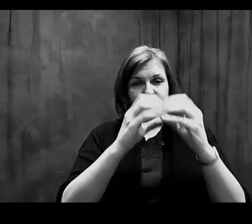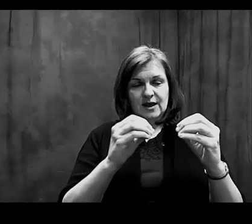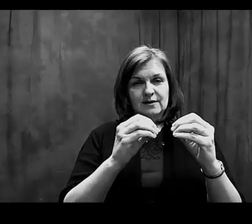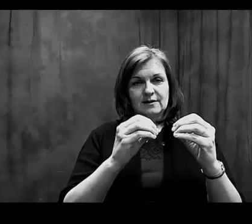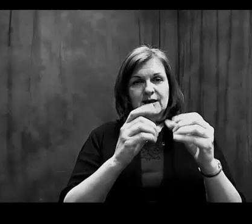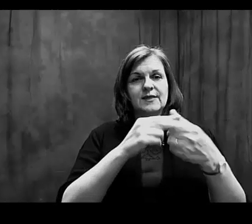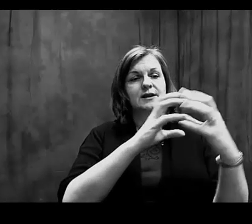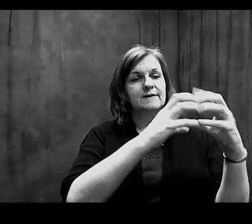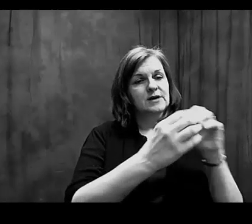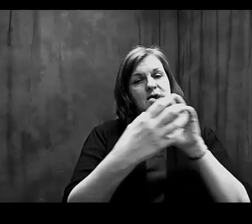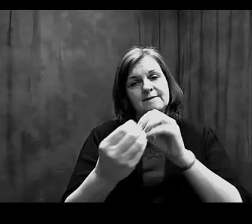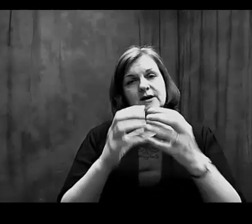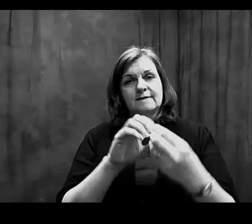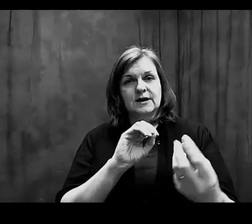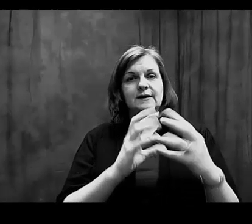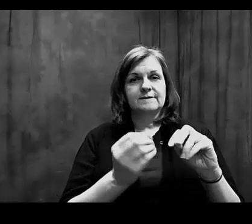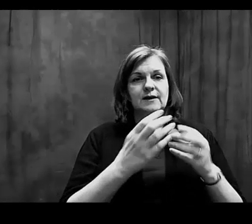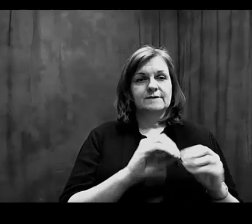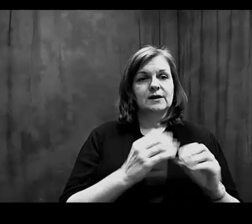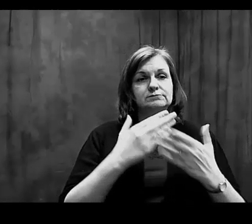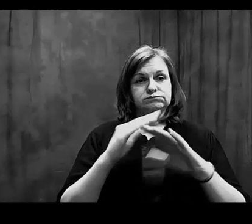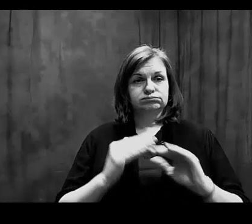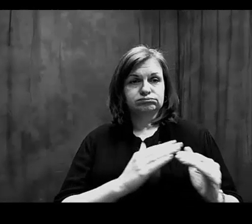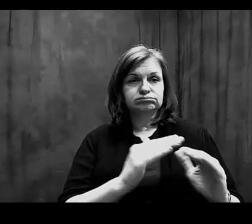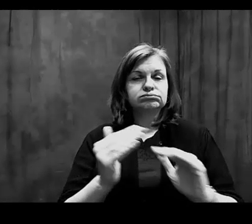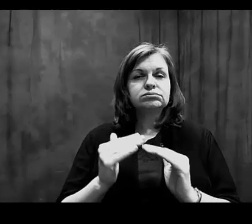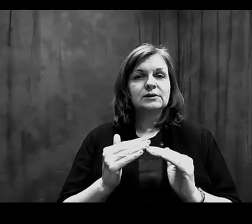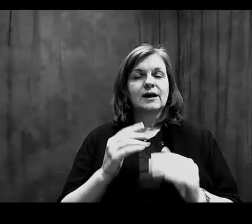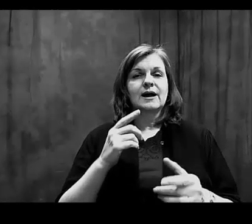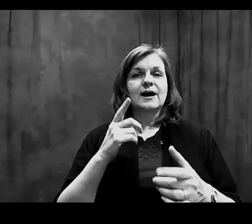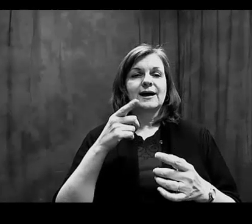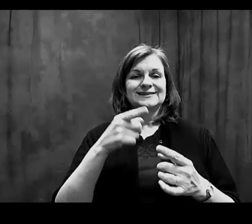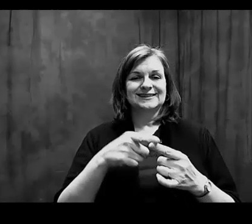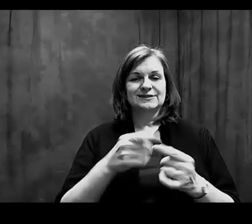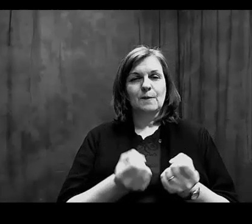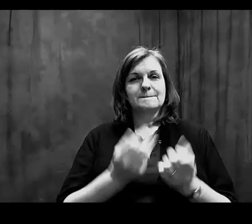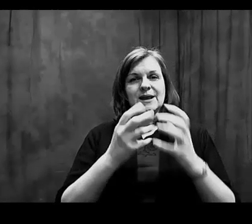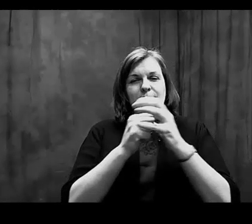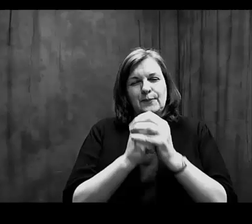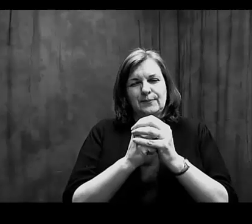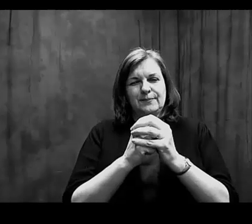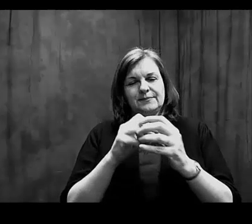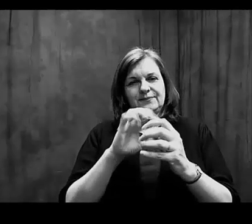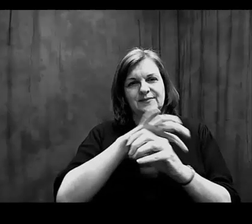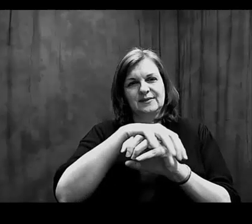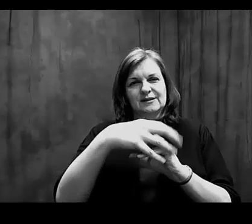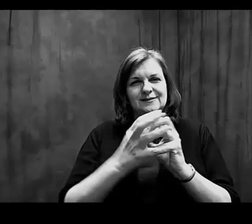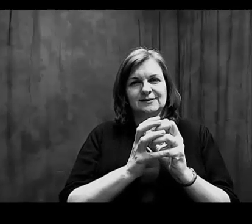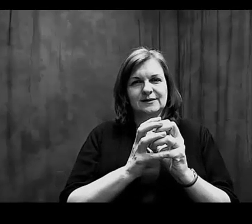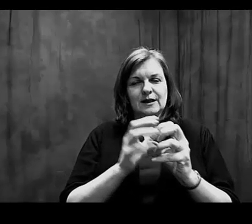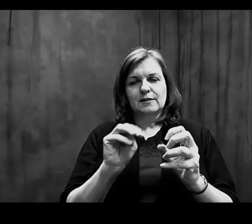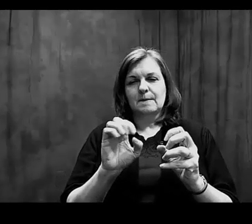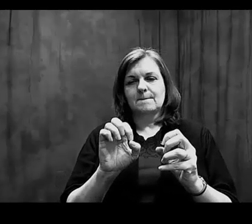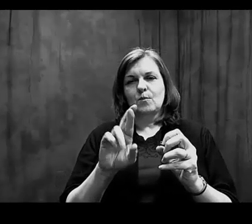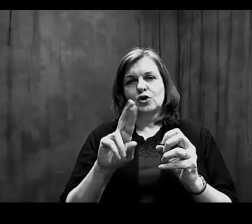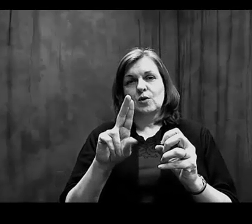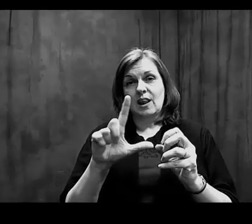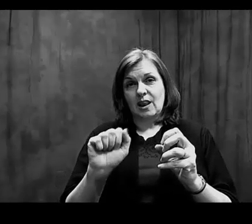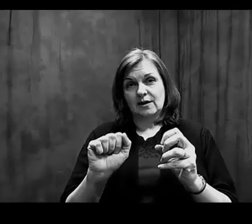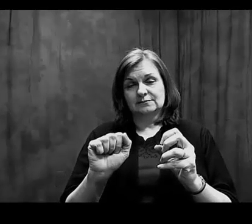until we get so many in this solid ball of cells that we called the morula